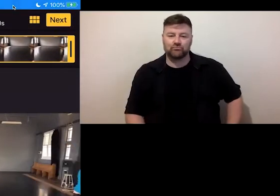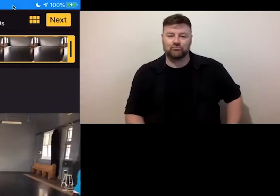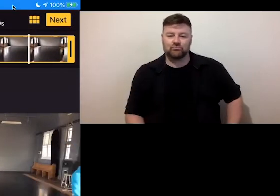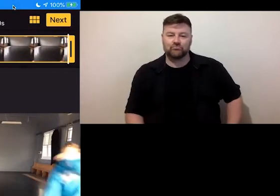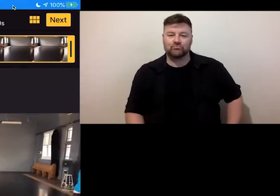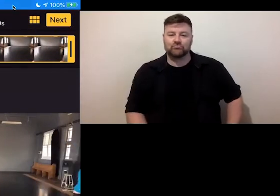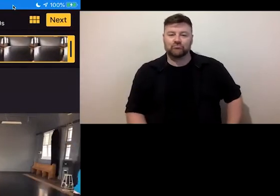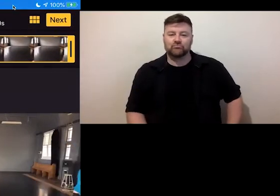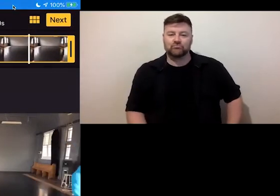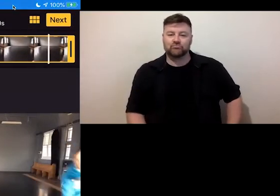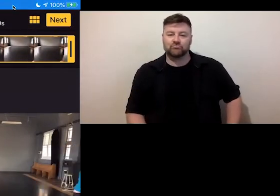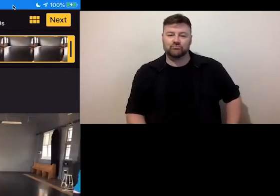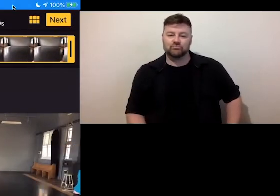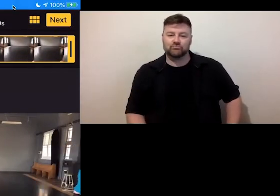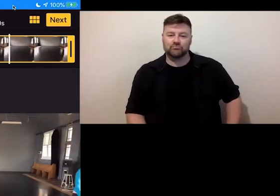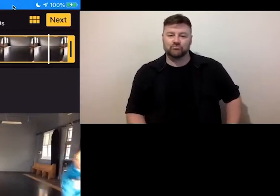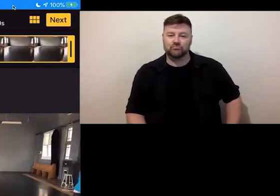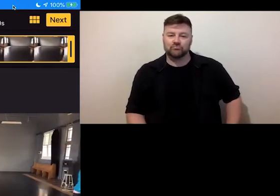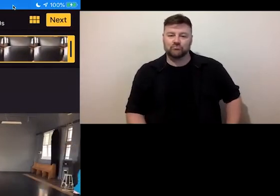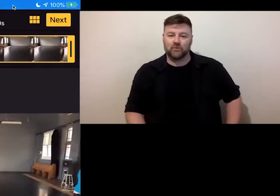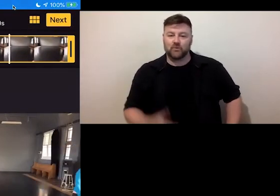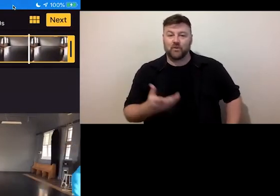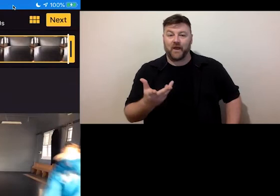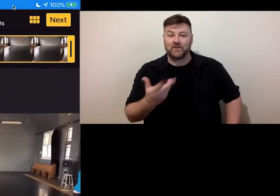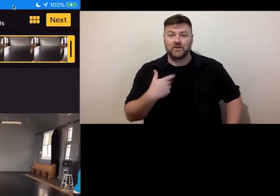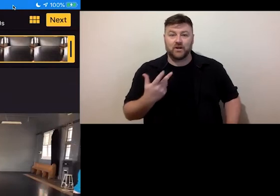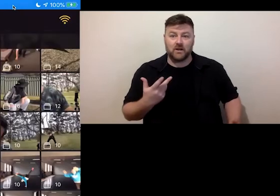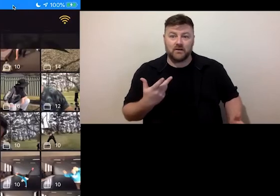Well, that's just pure anticipation there.